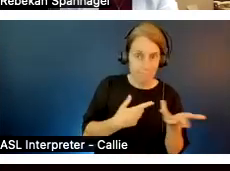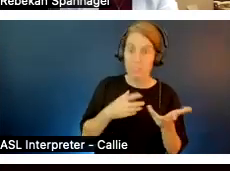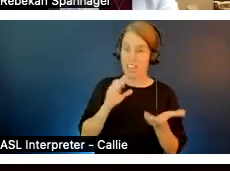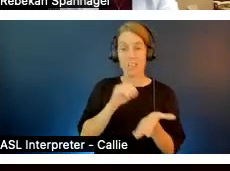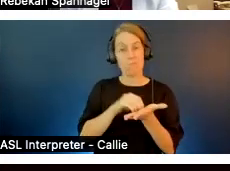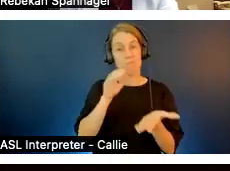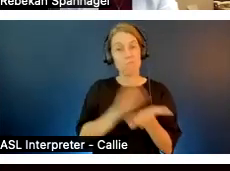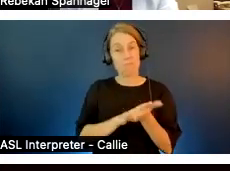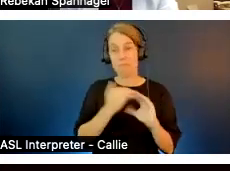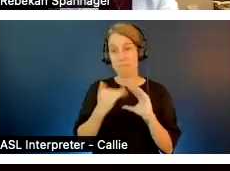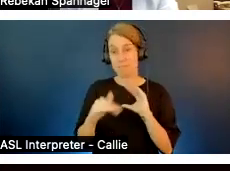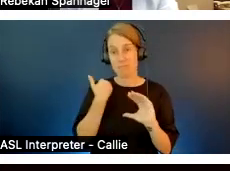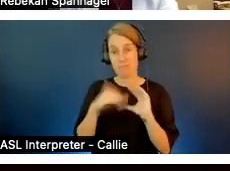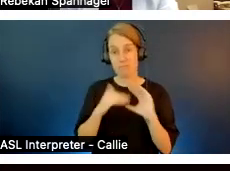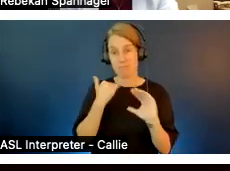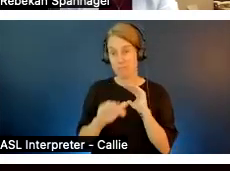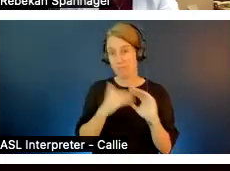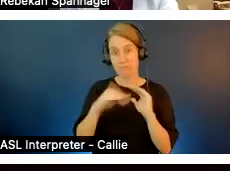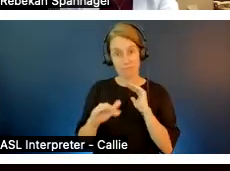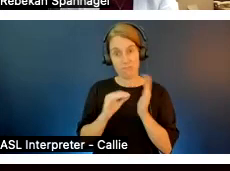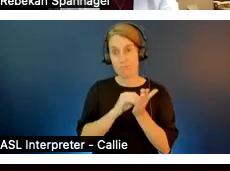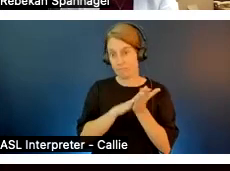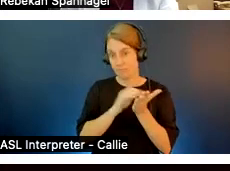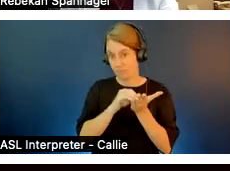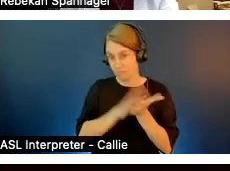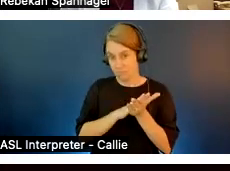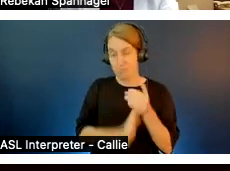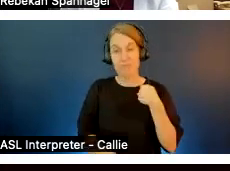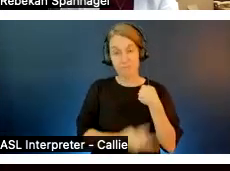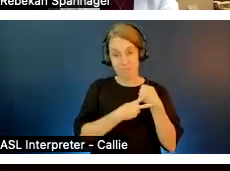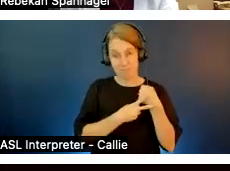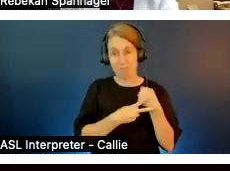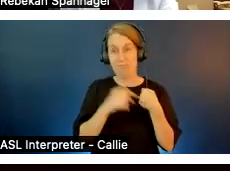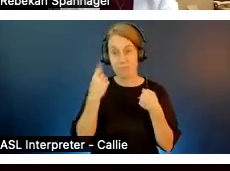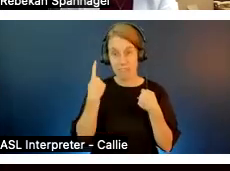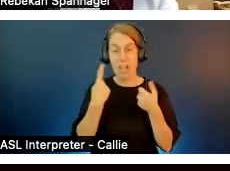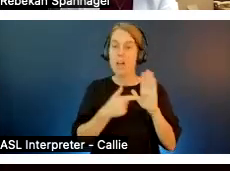at a certain point in time i would take the time to outline all the efforts that you and hopefully